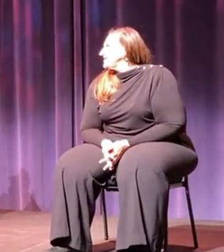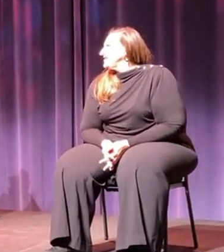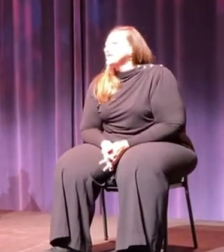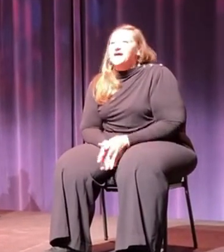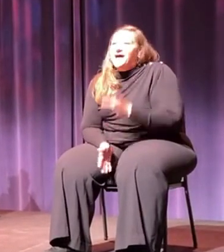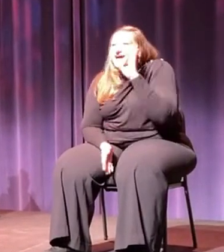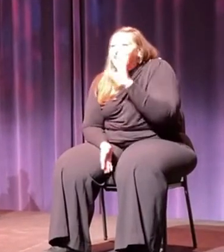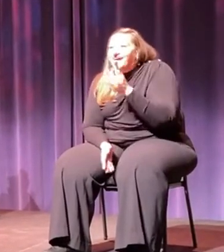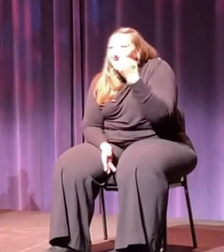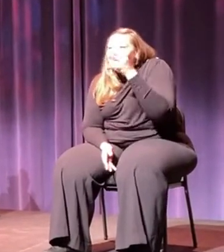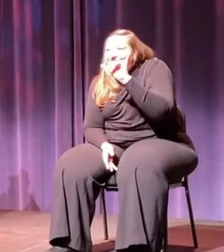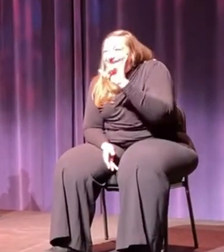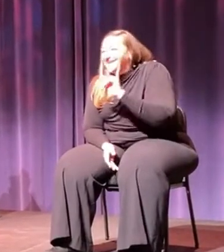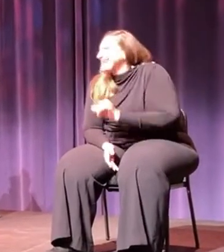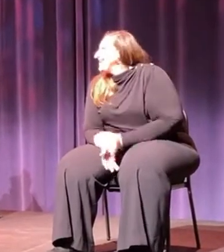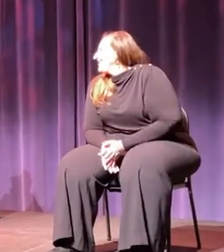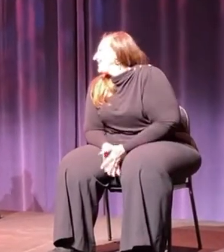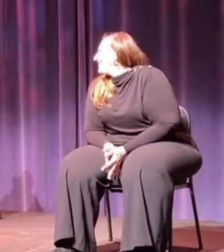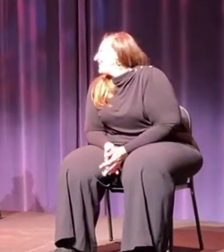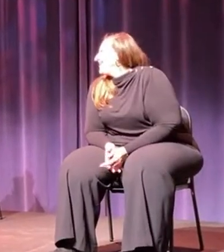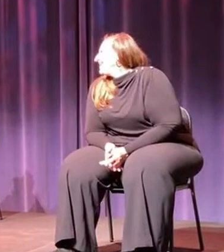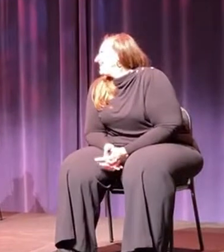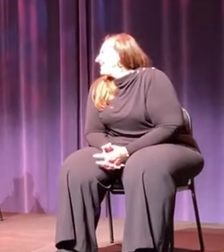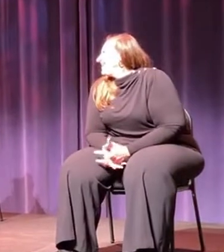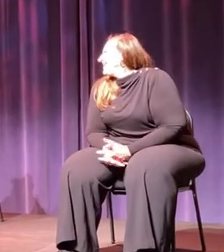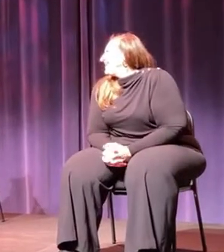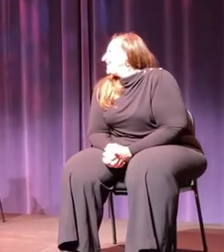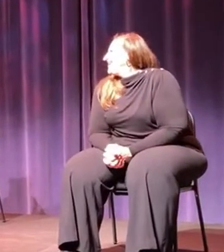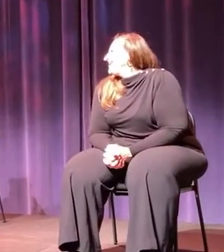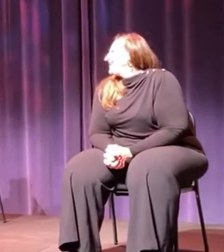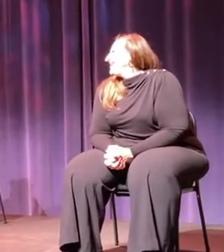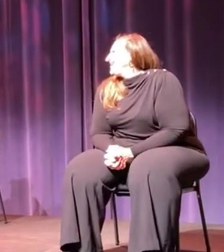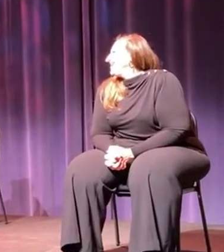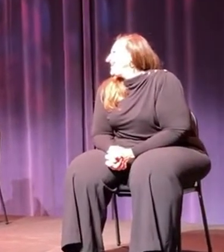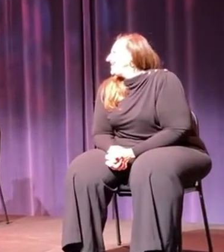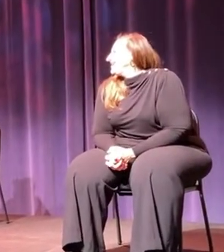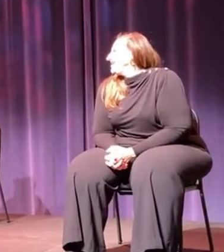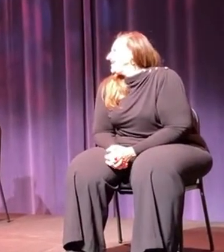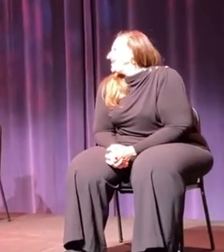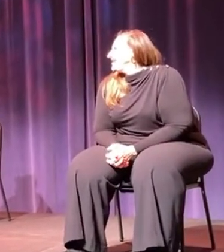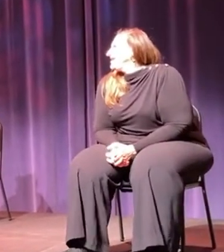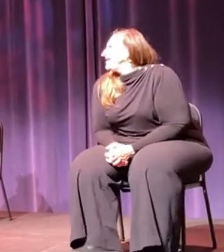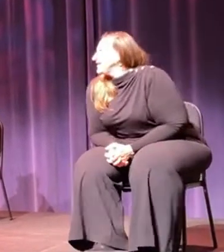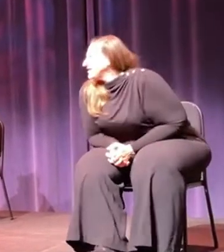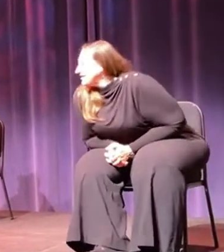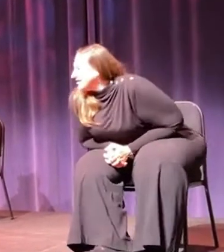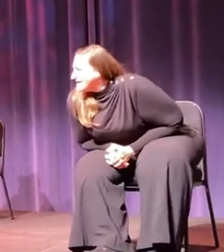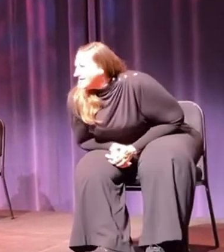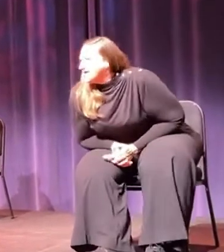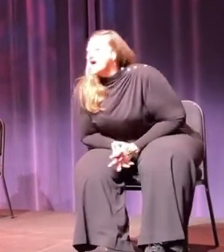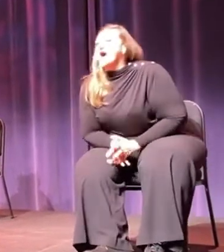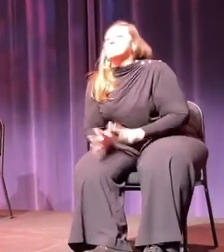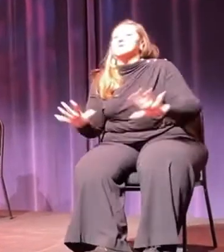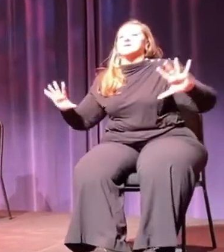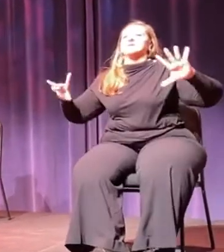[Attendee] Hi. I'm gonna invite us to start by taking a collective breath together.